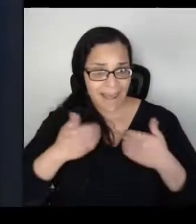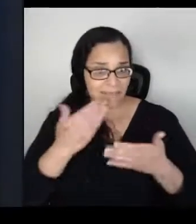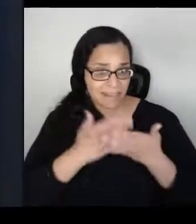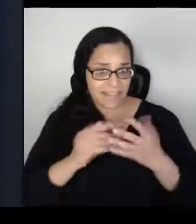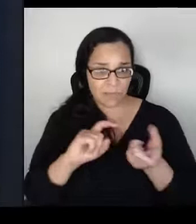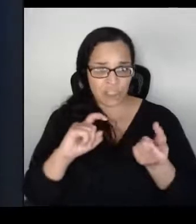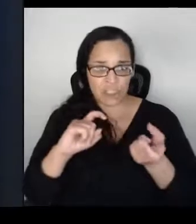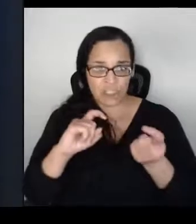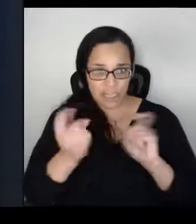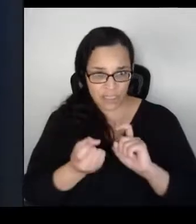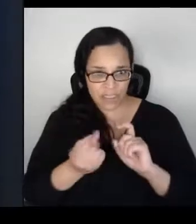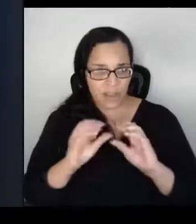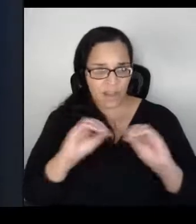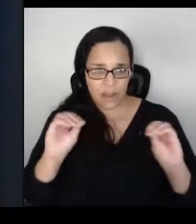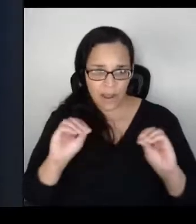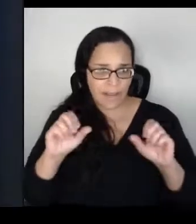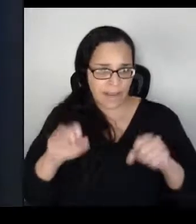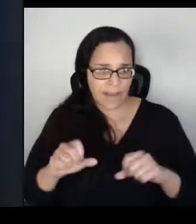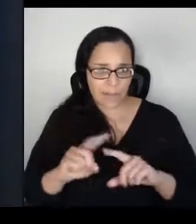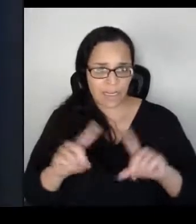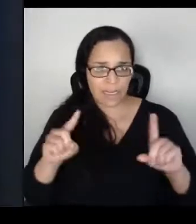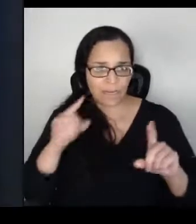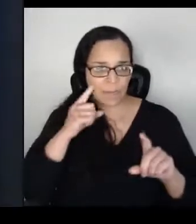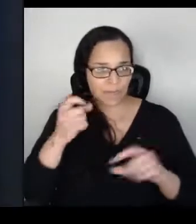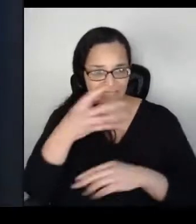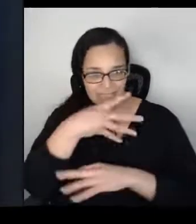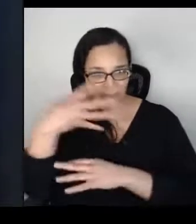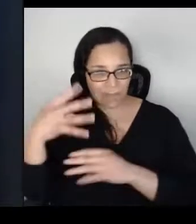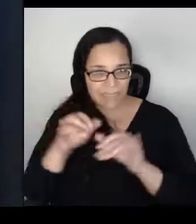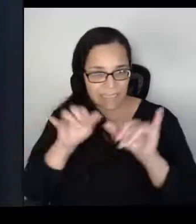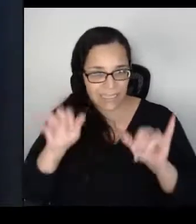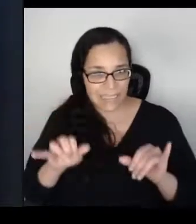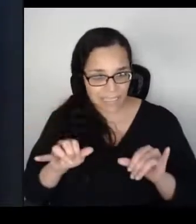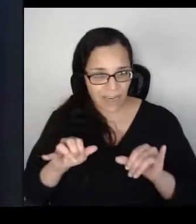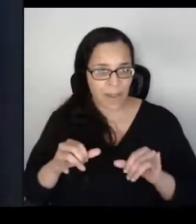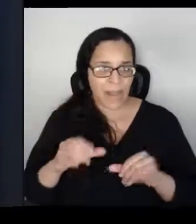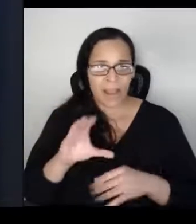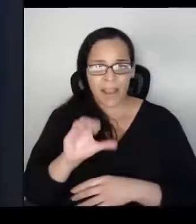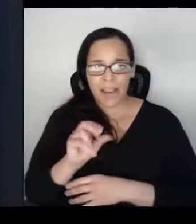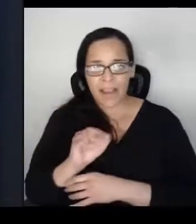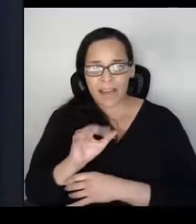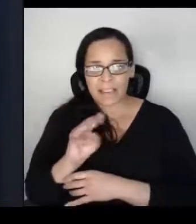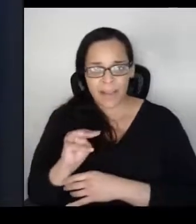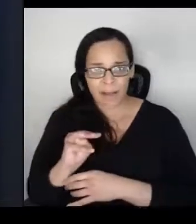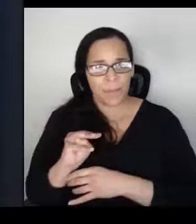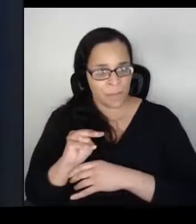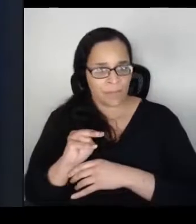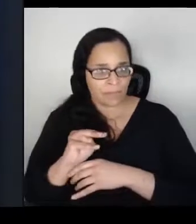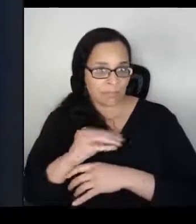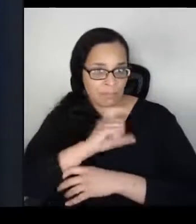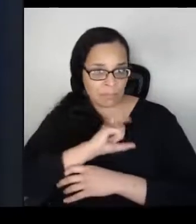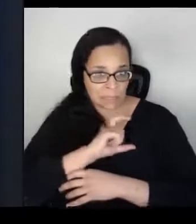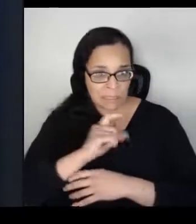because the Immigration and Custom Enforcement, is a wrong policy and a wrong agency